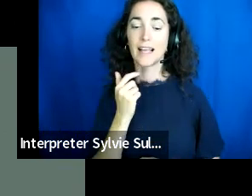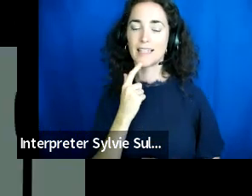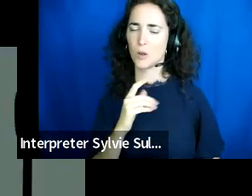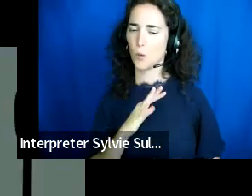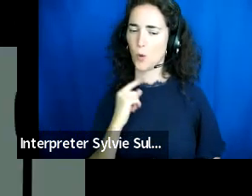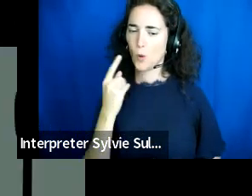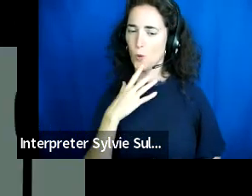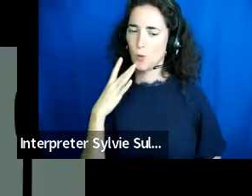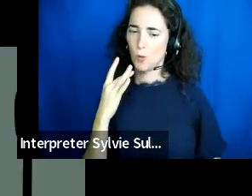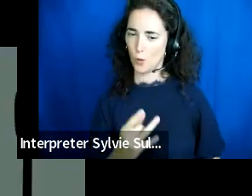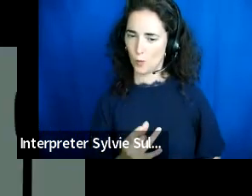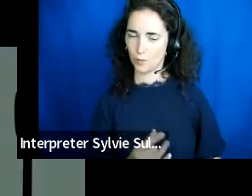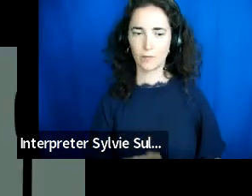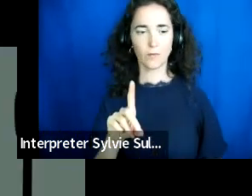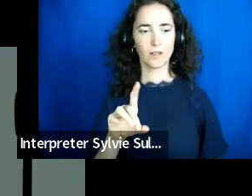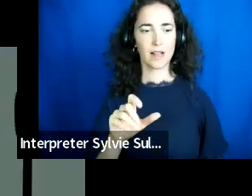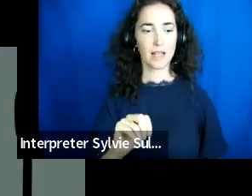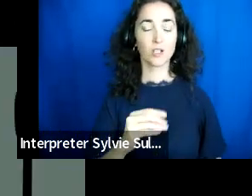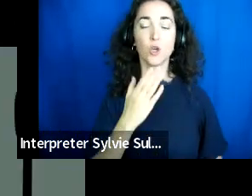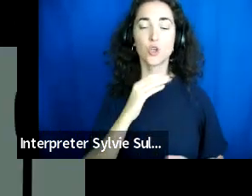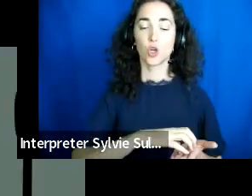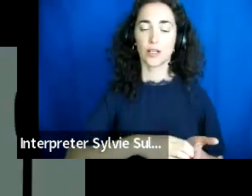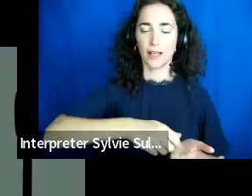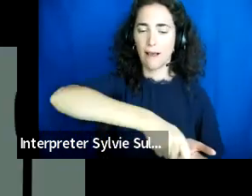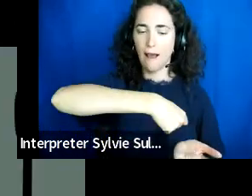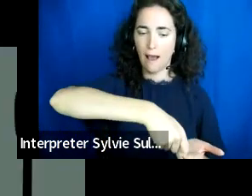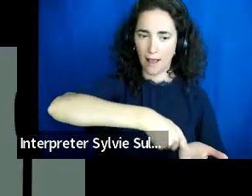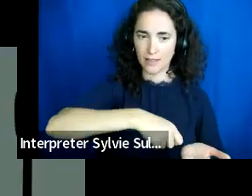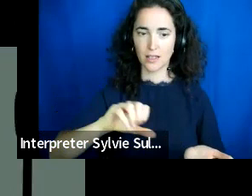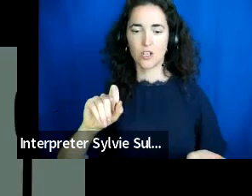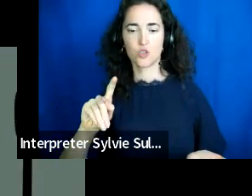Dylan Isis his sugar cookies, while Strider admires his handiwork, say Land!